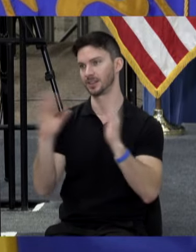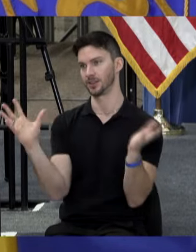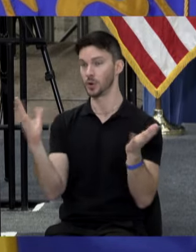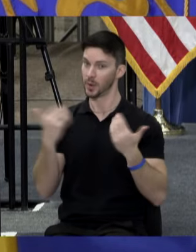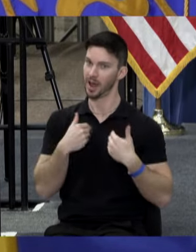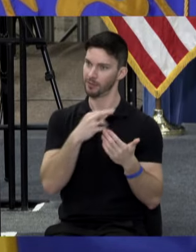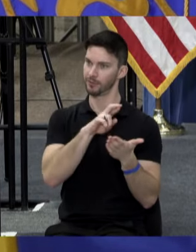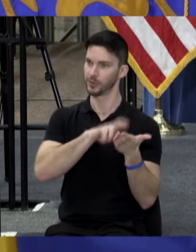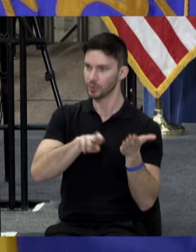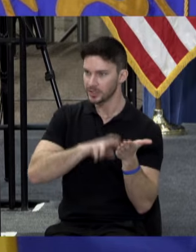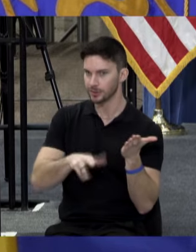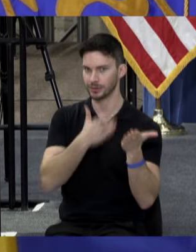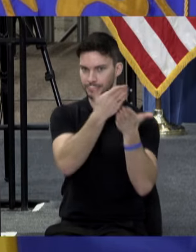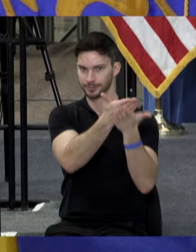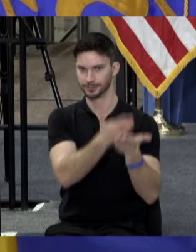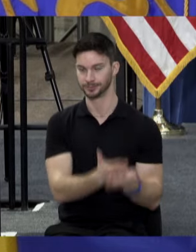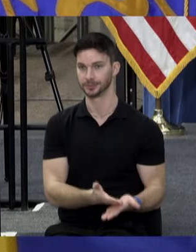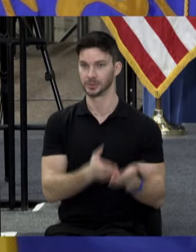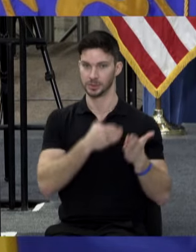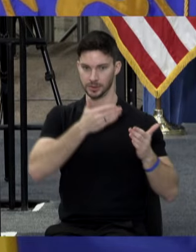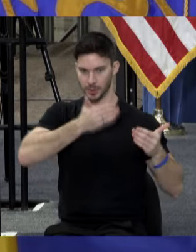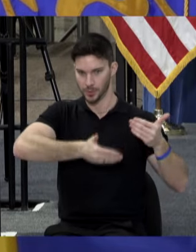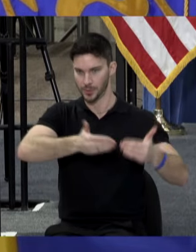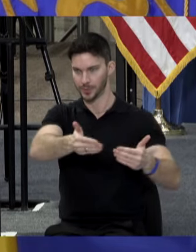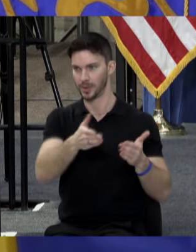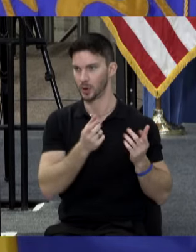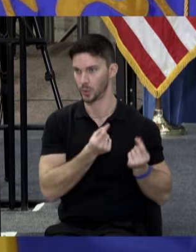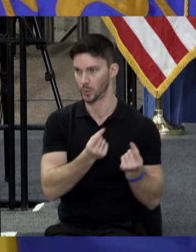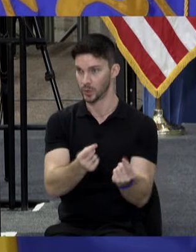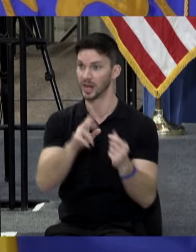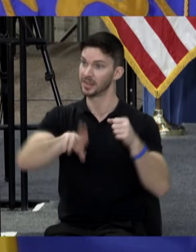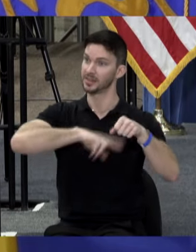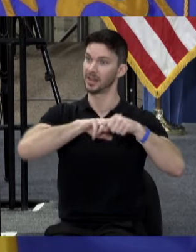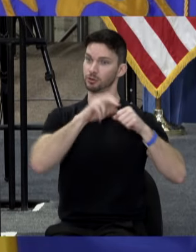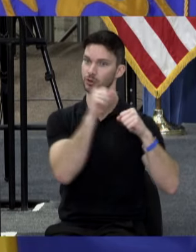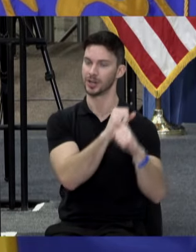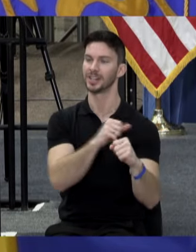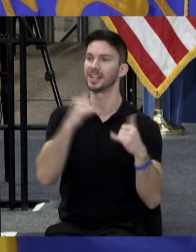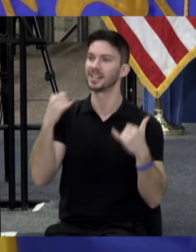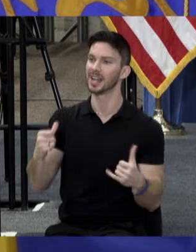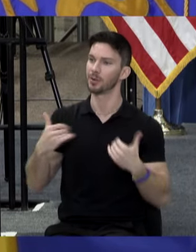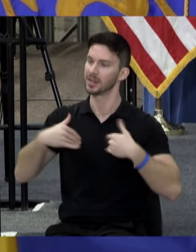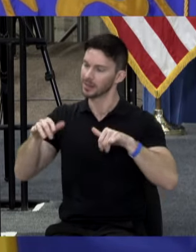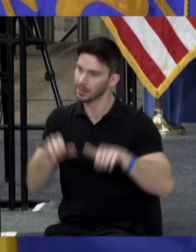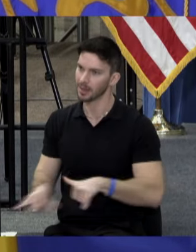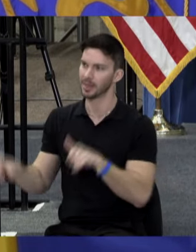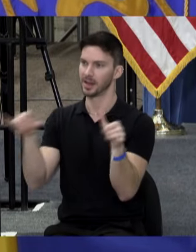have the roadmap in the national strategy. What we need now is the collective will to prioritize care